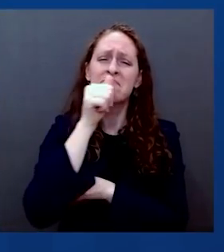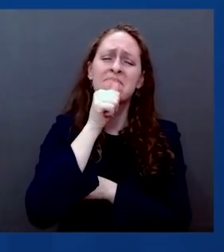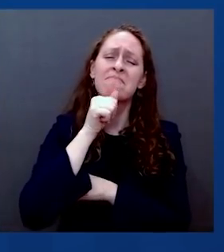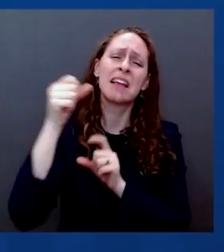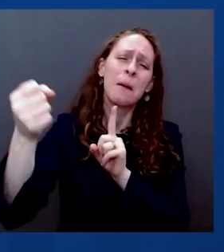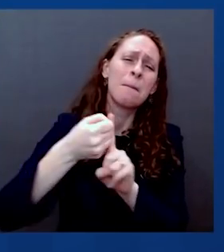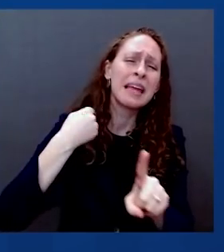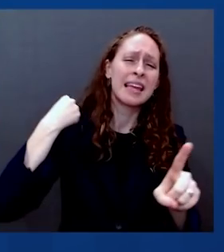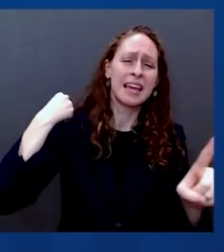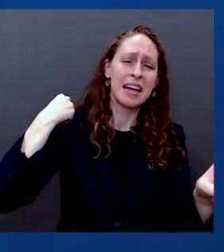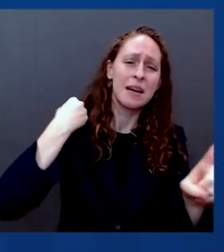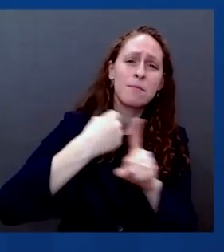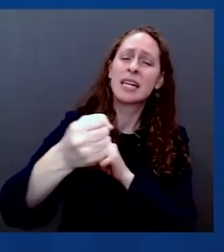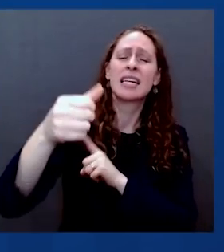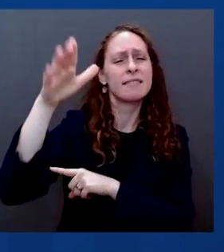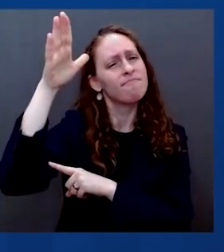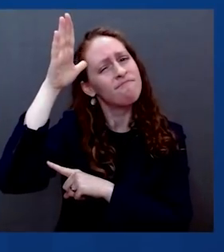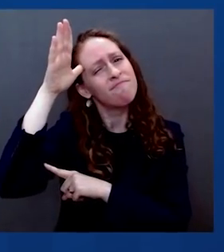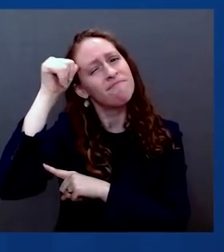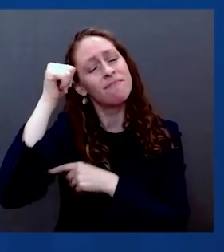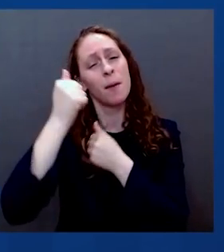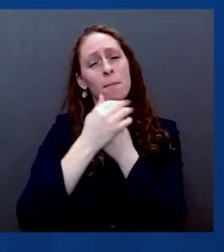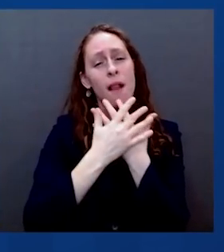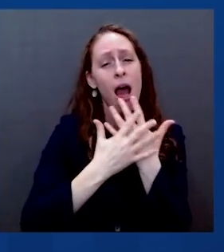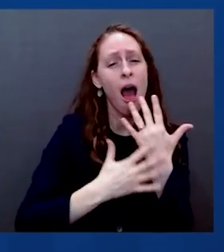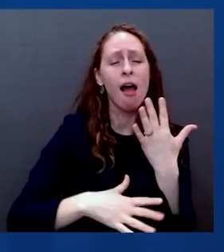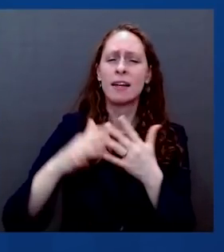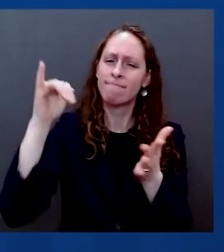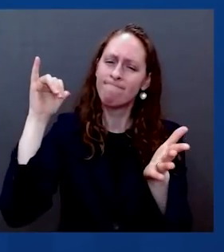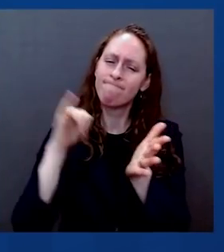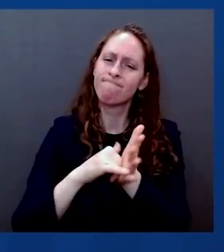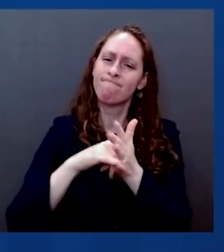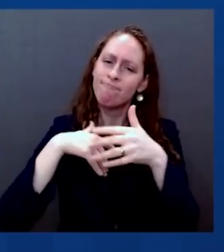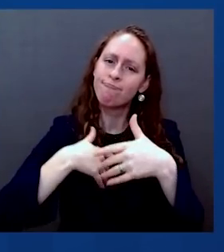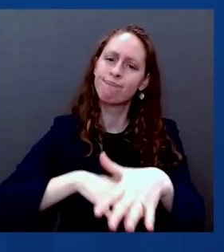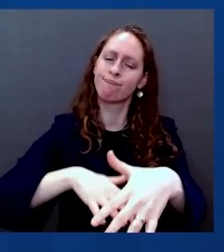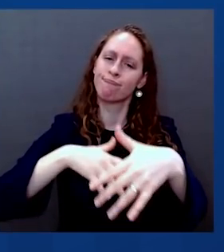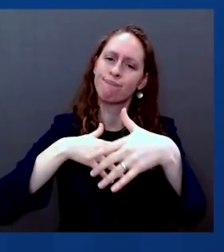They stopped -- time stopped, and they forced the country